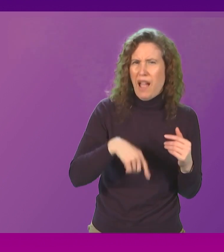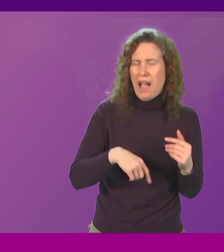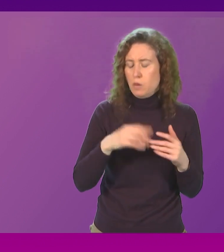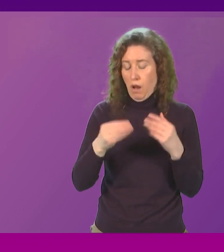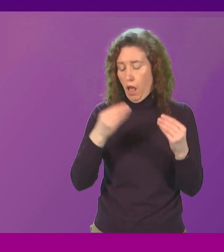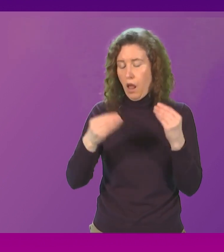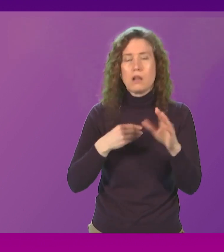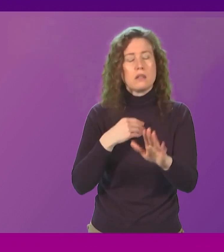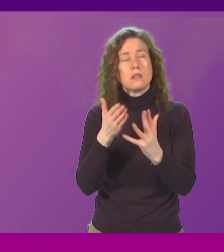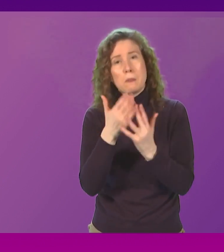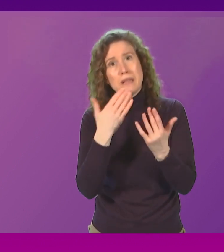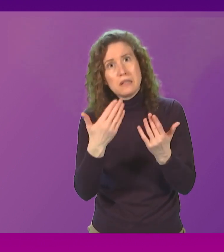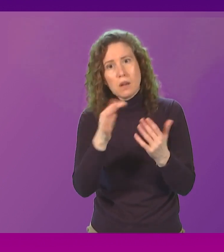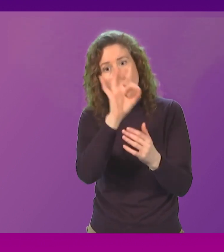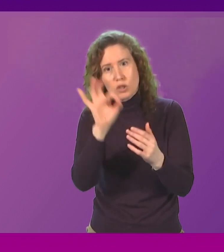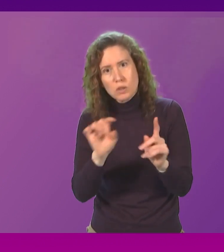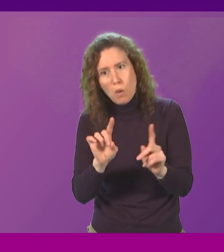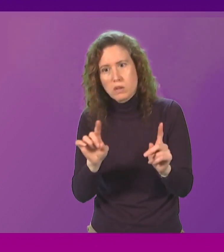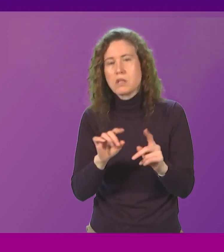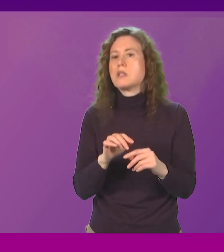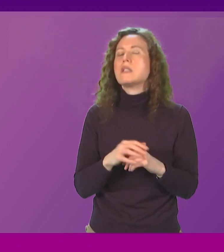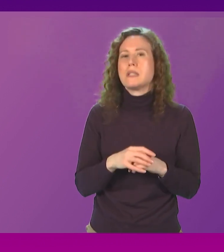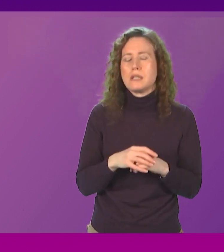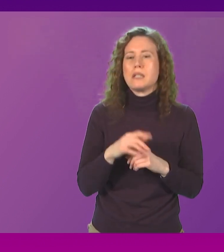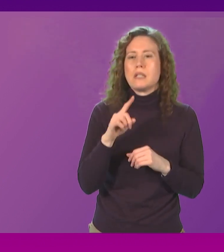Ask a question, please, Ms Baillie. has gone backwards on her watch, and that is shameful.